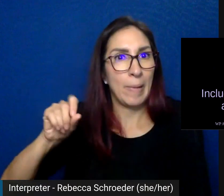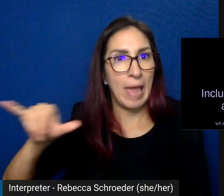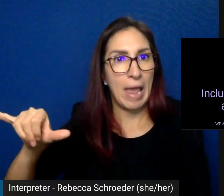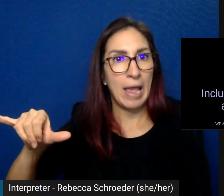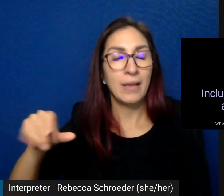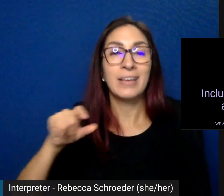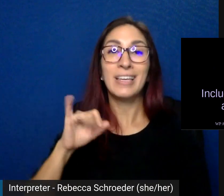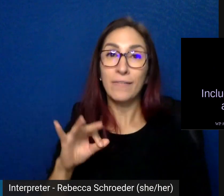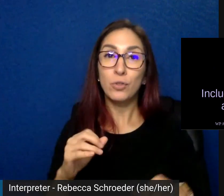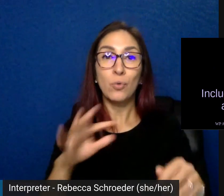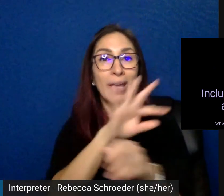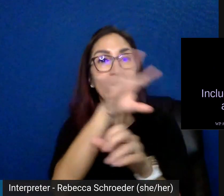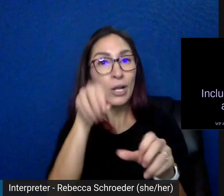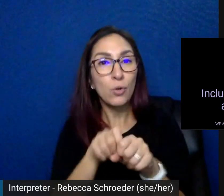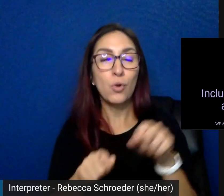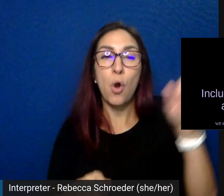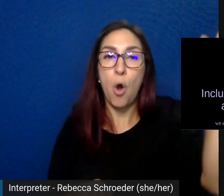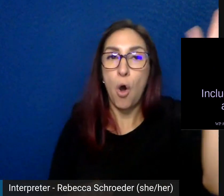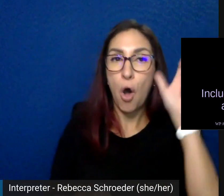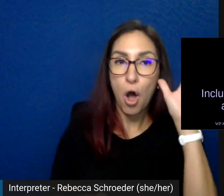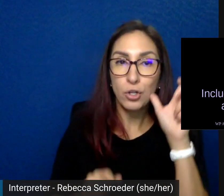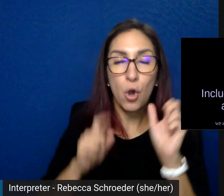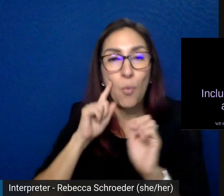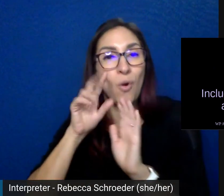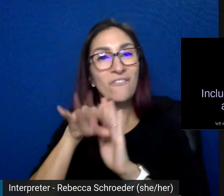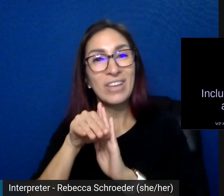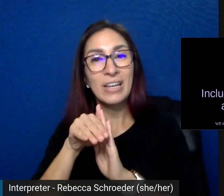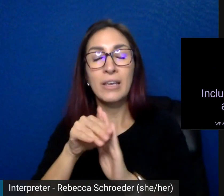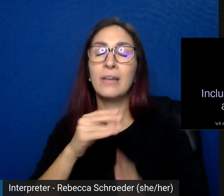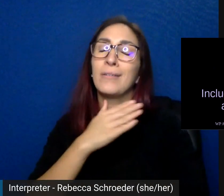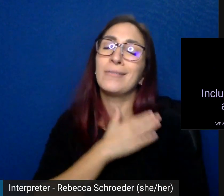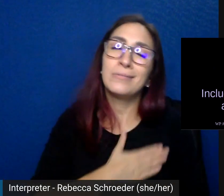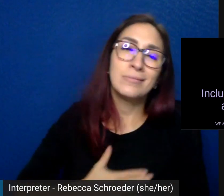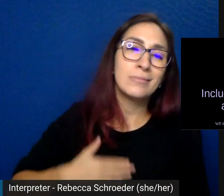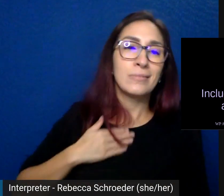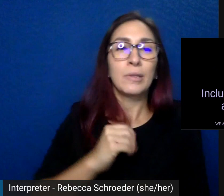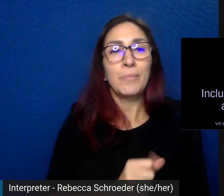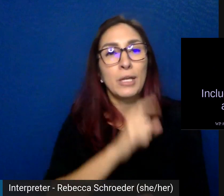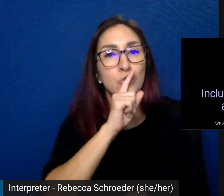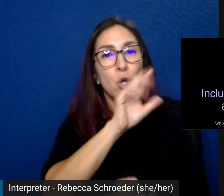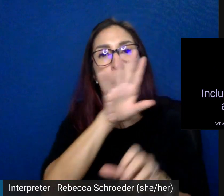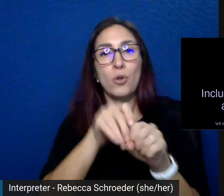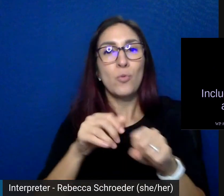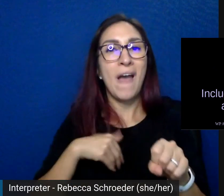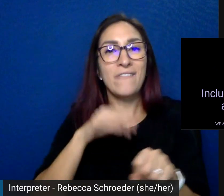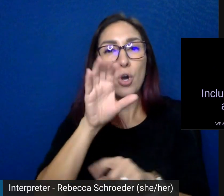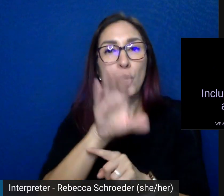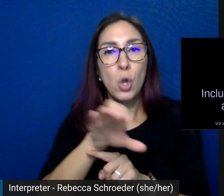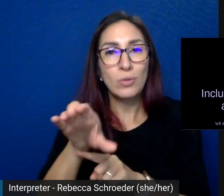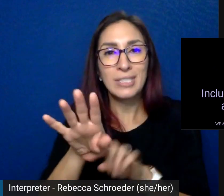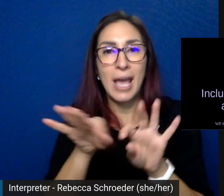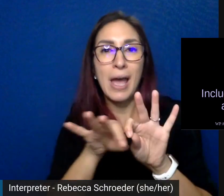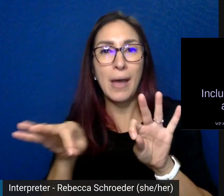to include Closed Captions or describe what is happening.